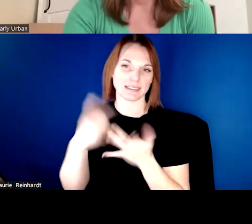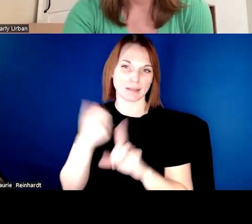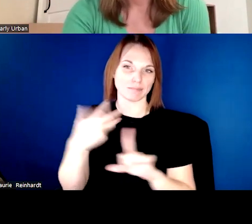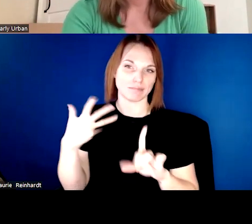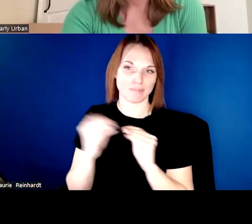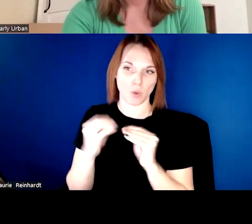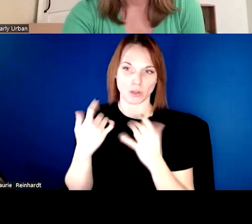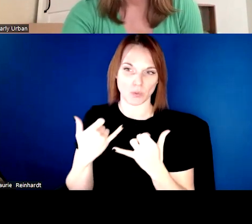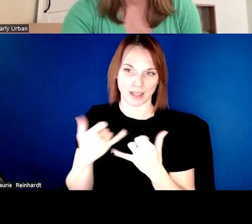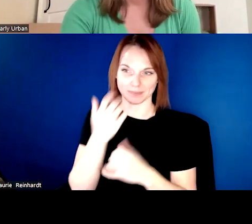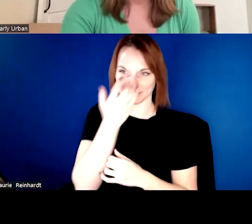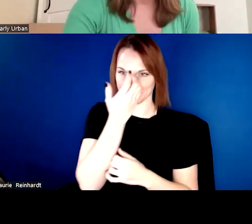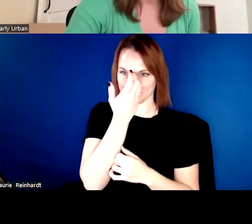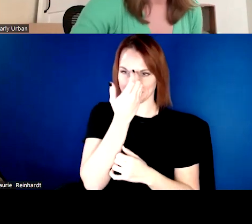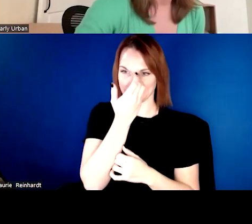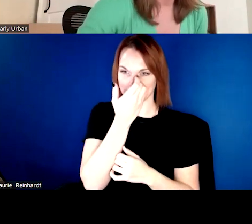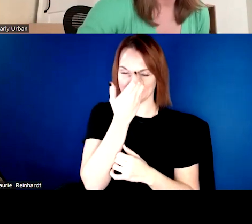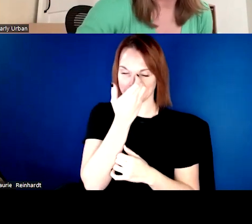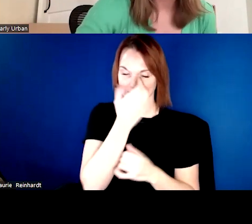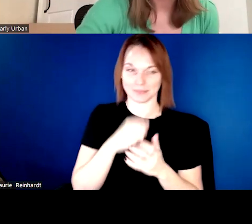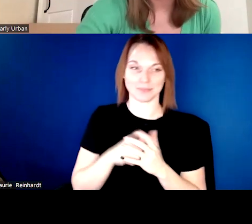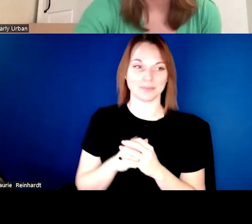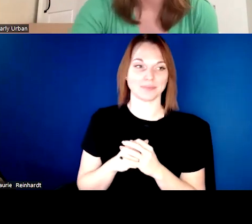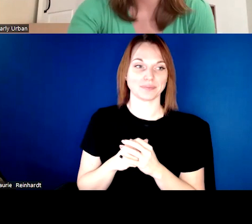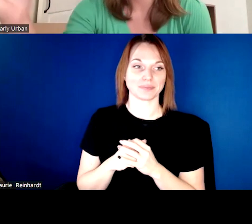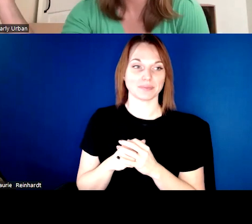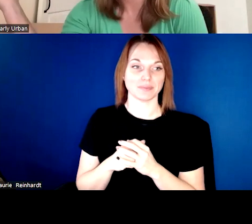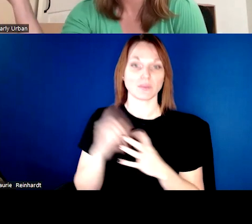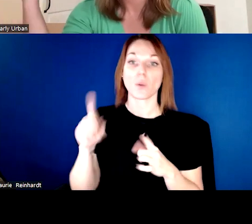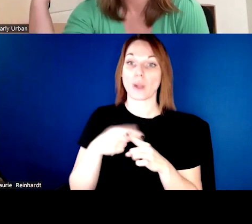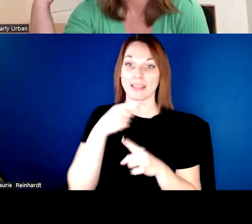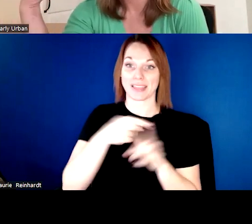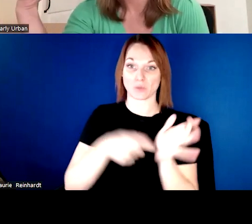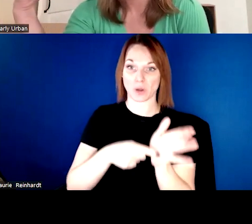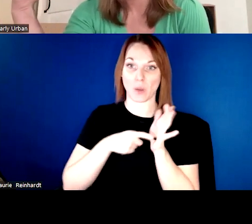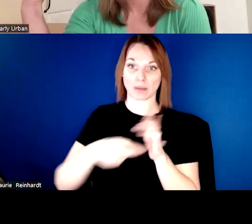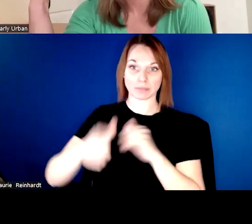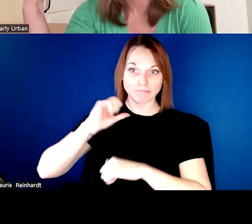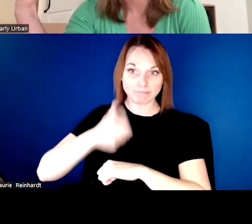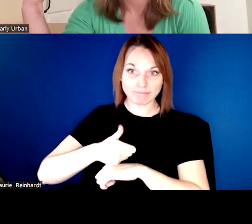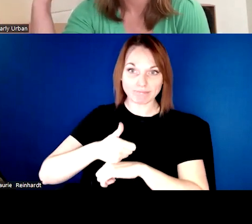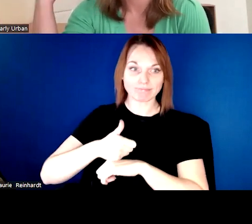So after this requirement goes into place, delinquency rates fall and credit scores